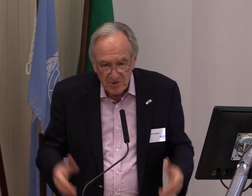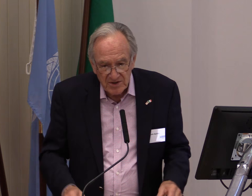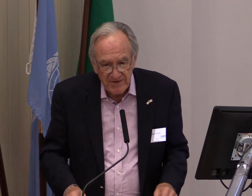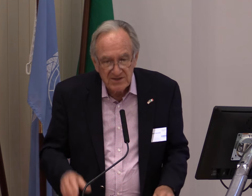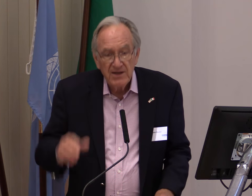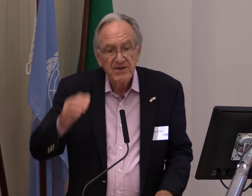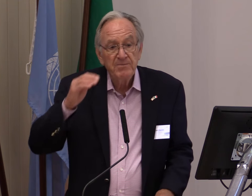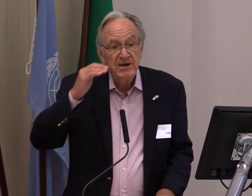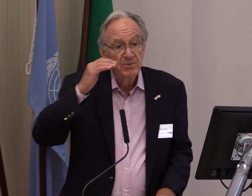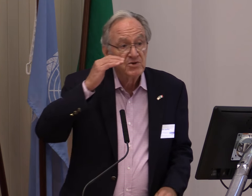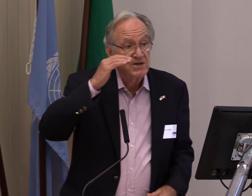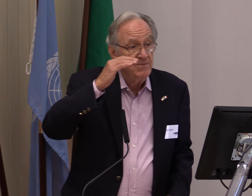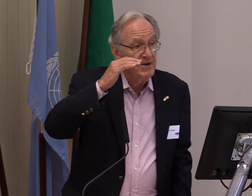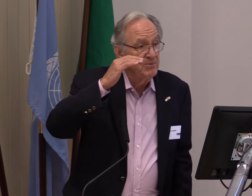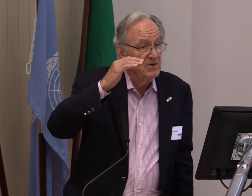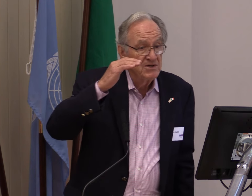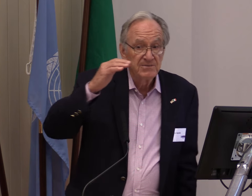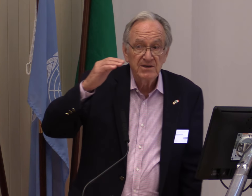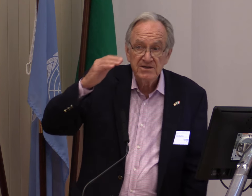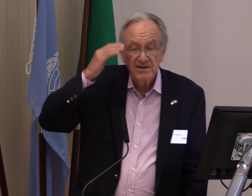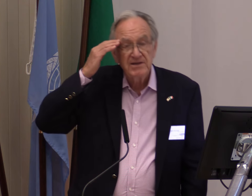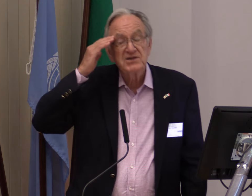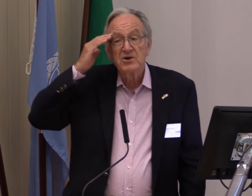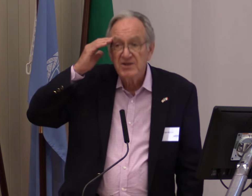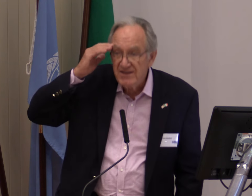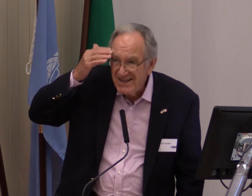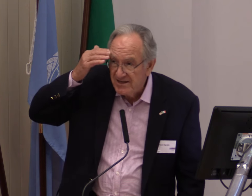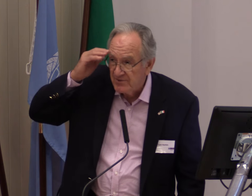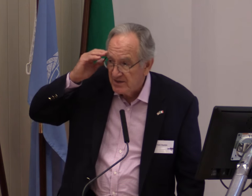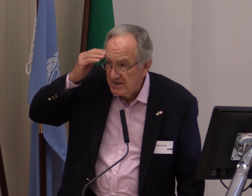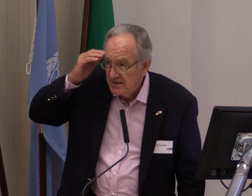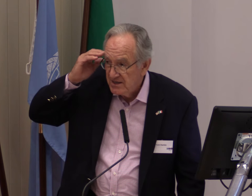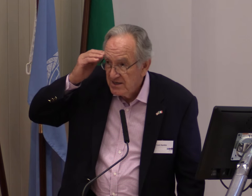social events, then people see people with disabilities, they start to think differently,